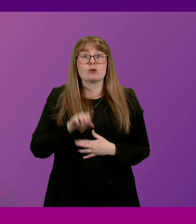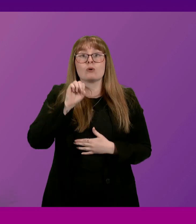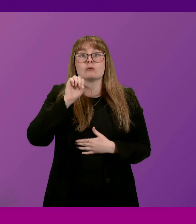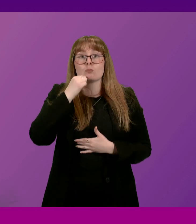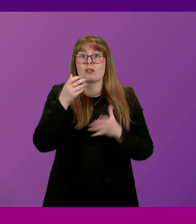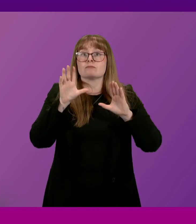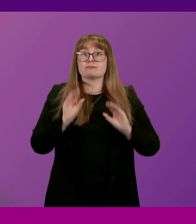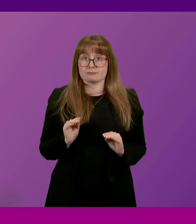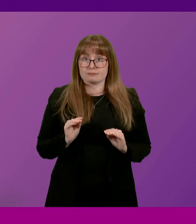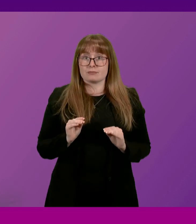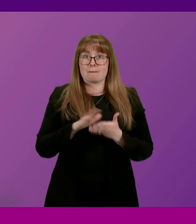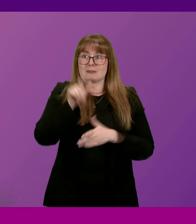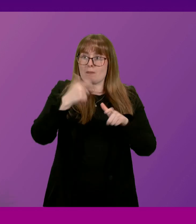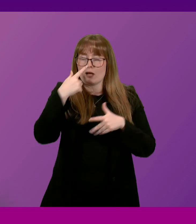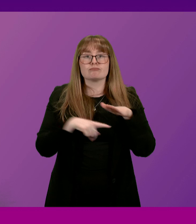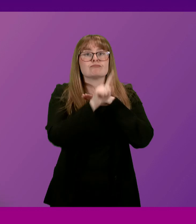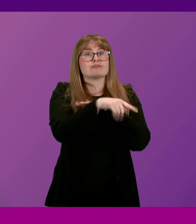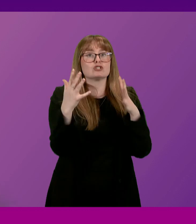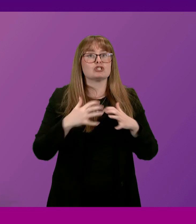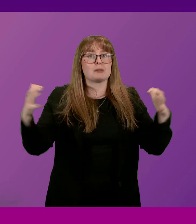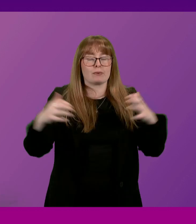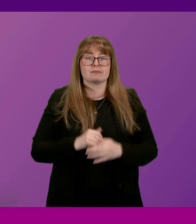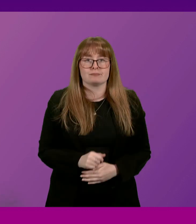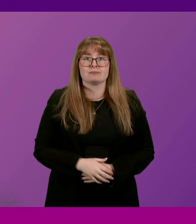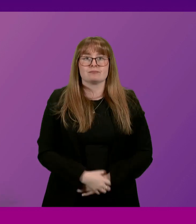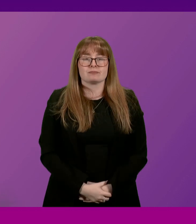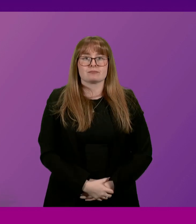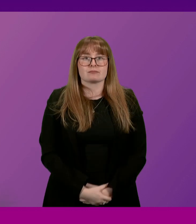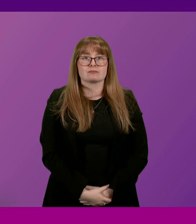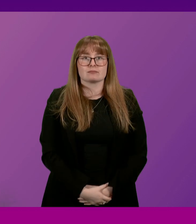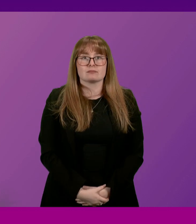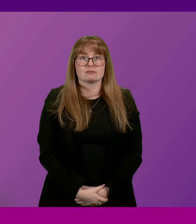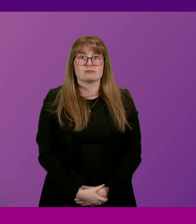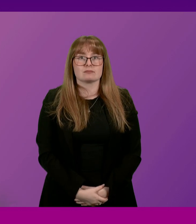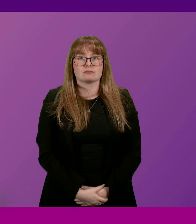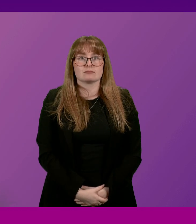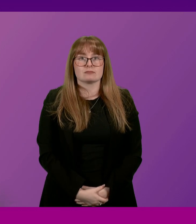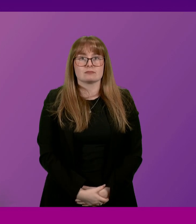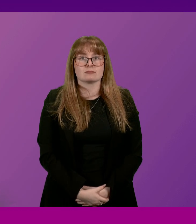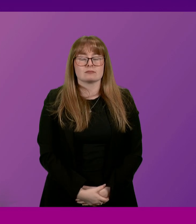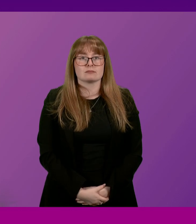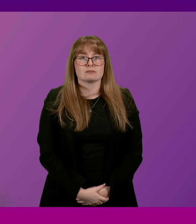short suspension to allow those leaving the chamber and the gallery to do so.